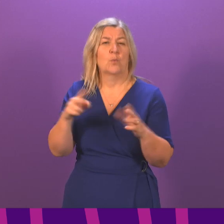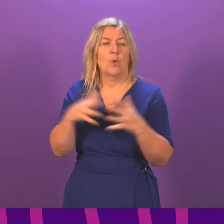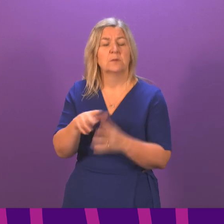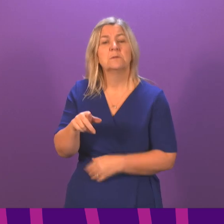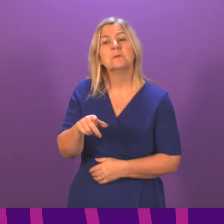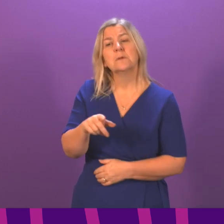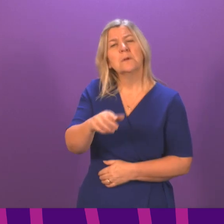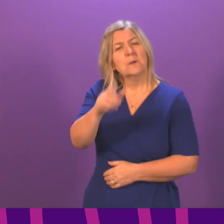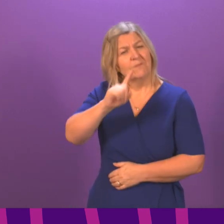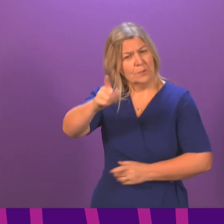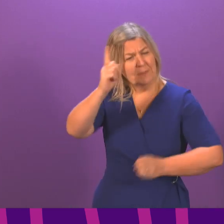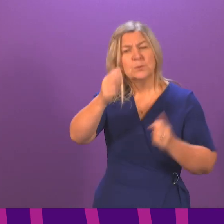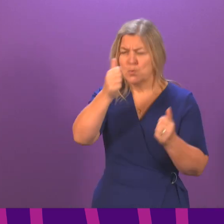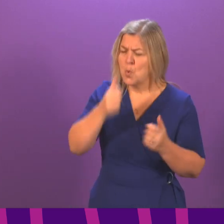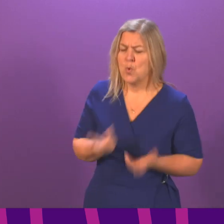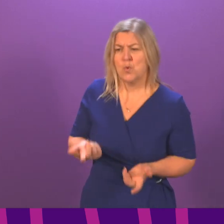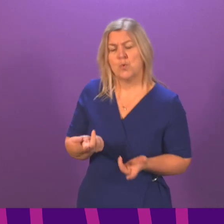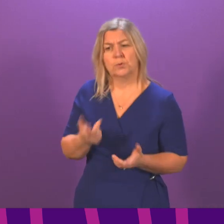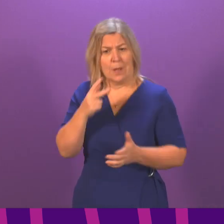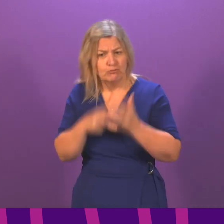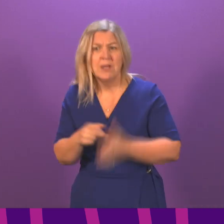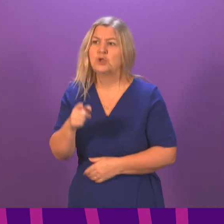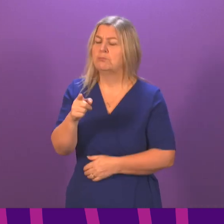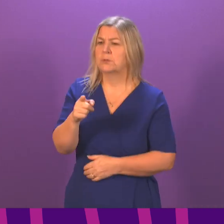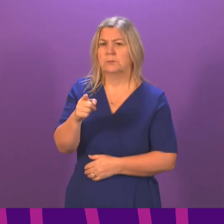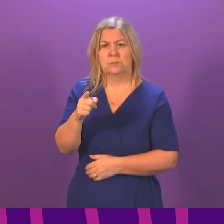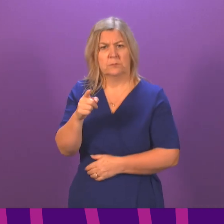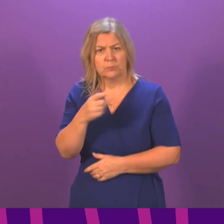for people to be with family at Christmas take account of the additional travel time